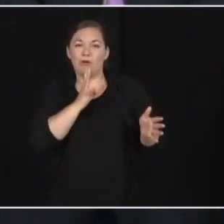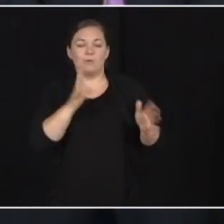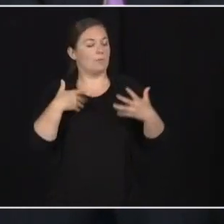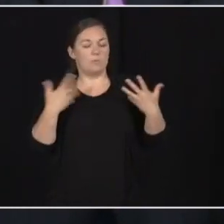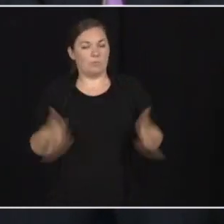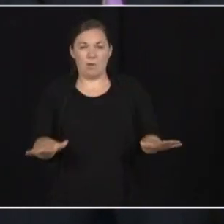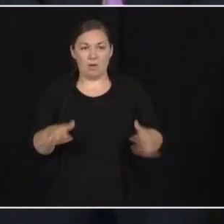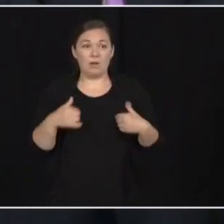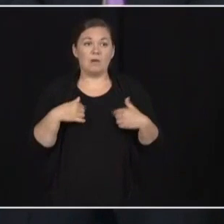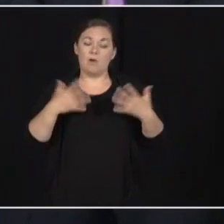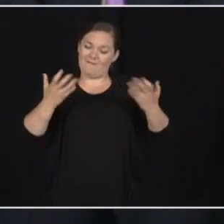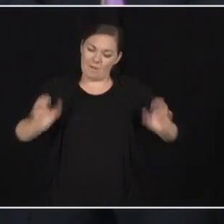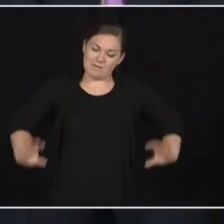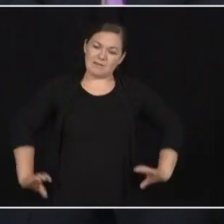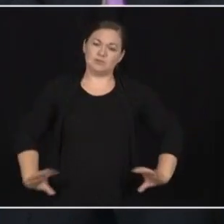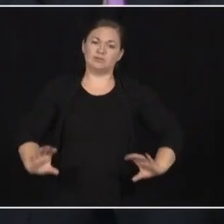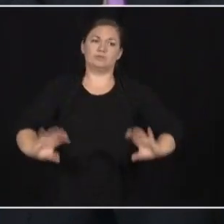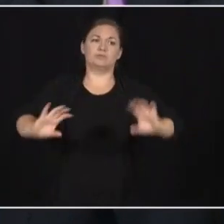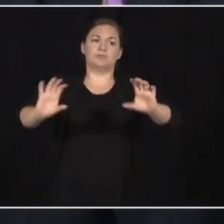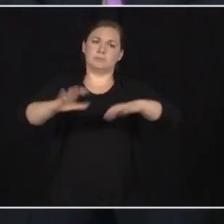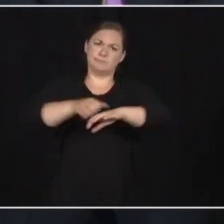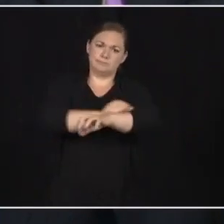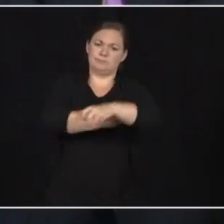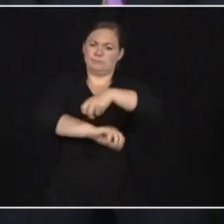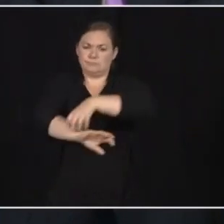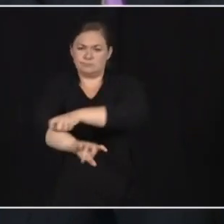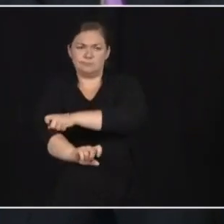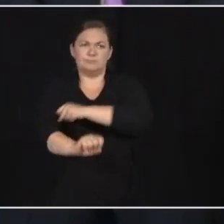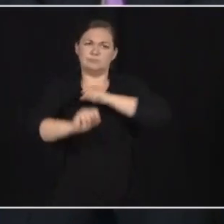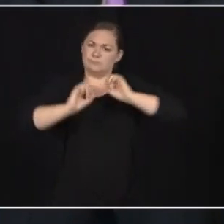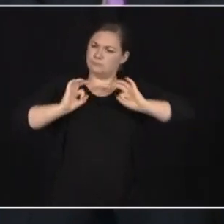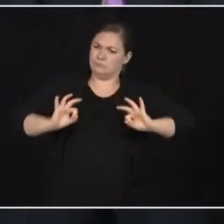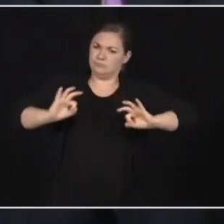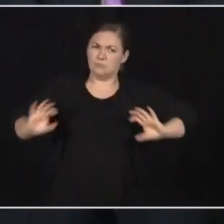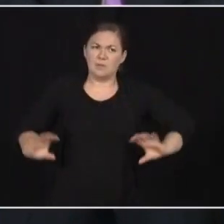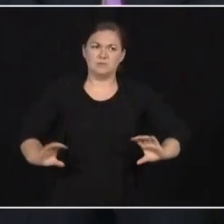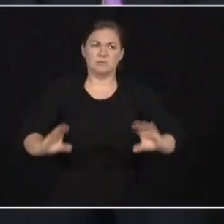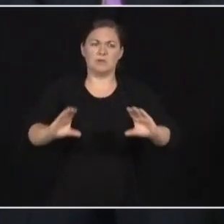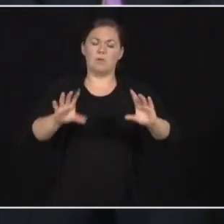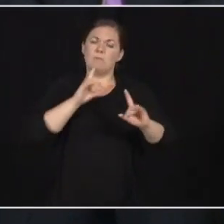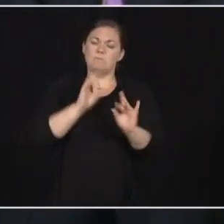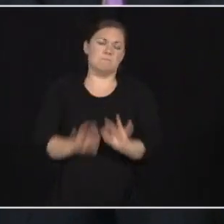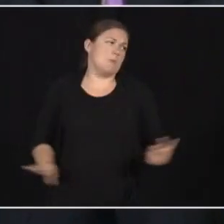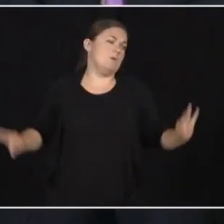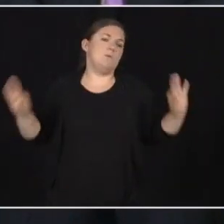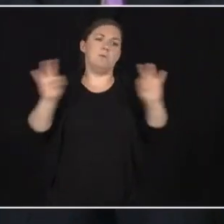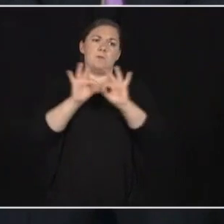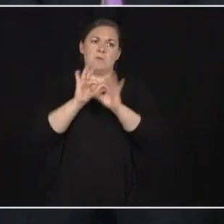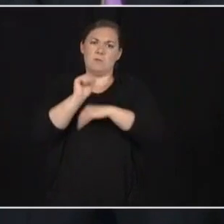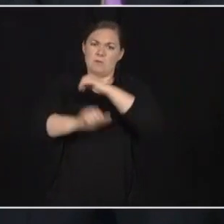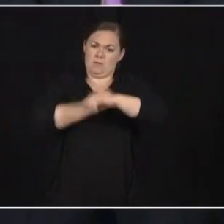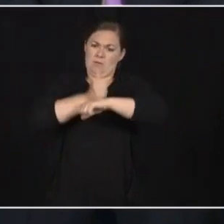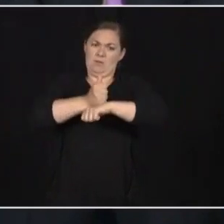this is been neglected for decades but we want action. Everyone up there is talking but let's get some action done.